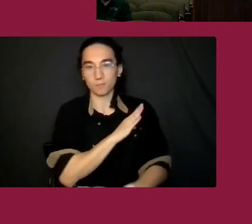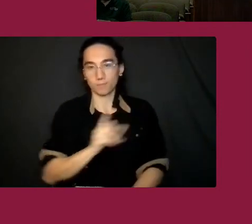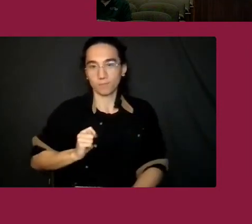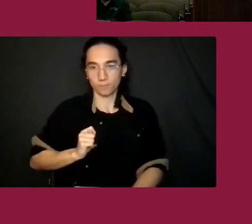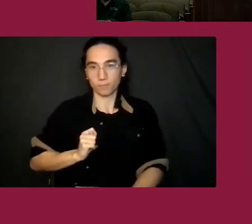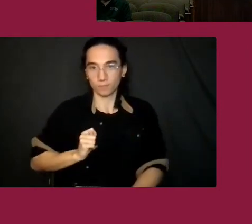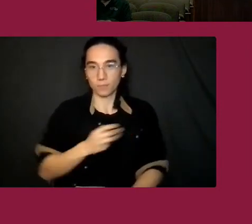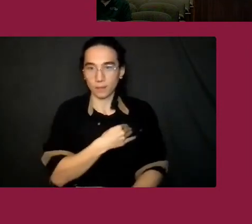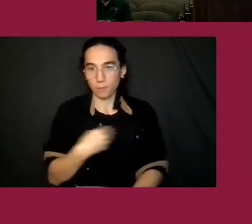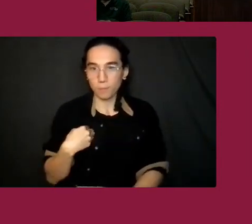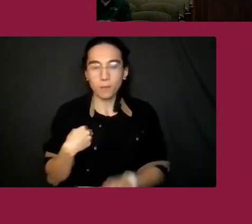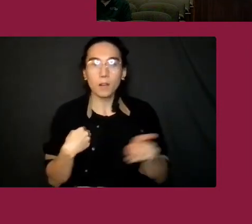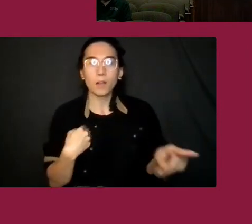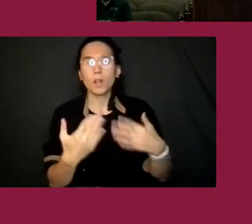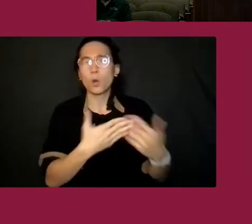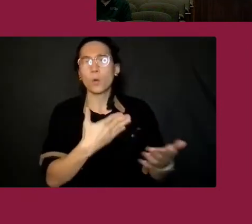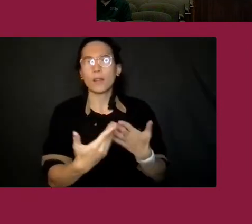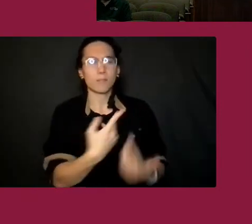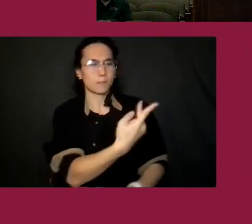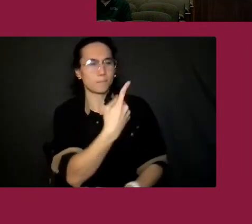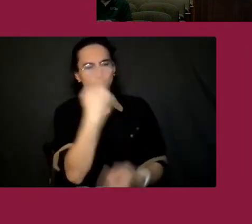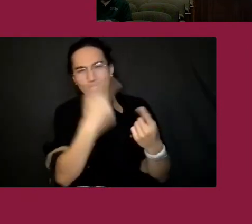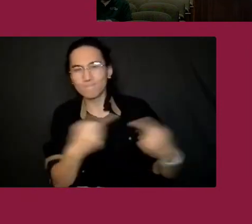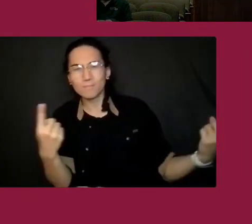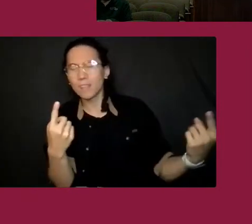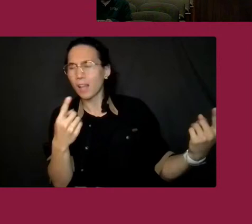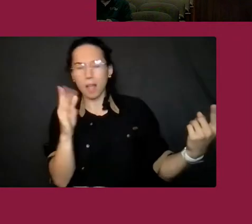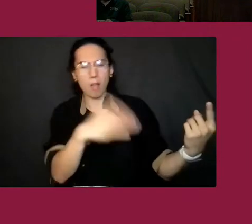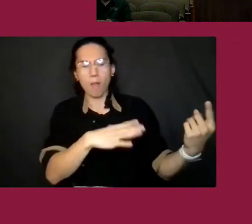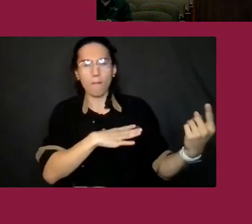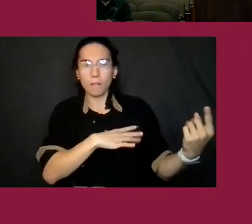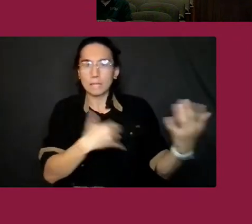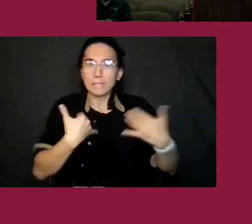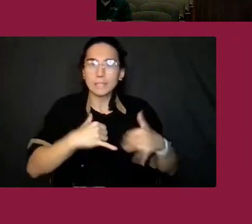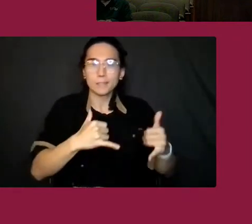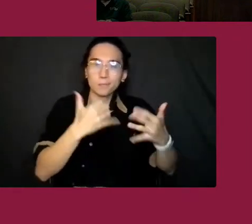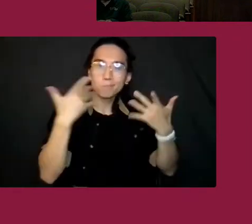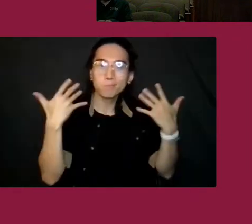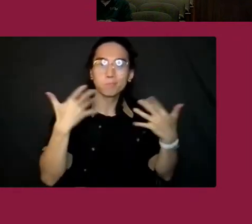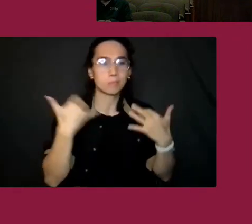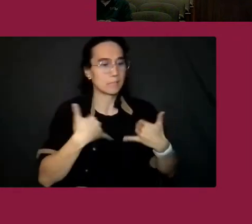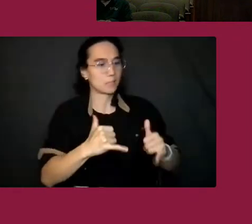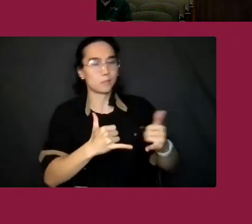me on a position, he was always cordial. Every board meeting, he would always make a